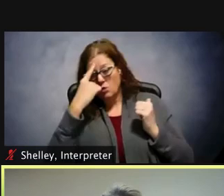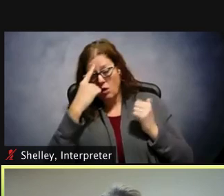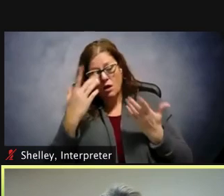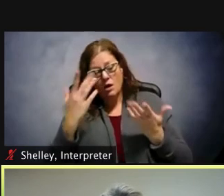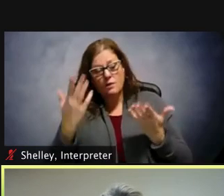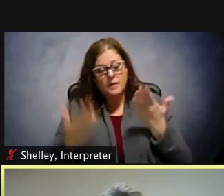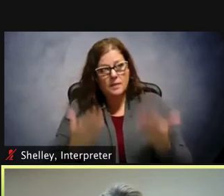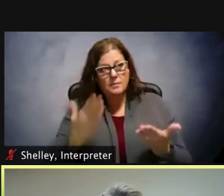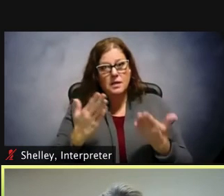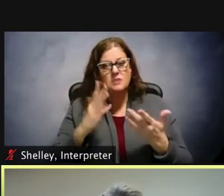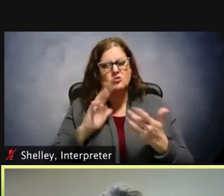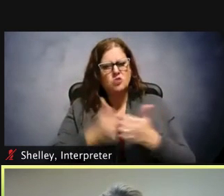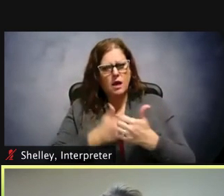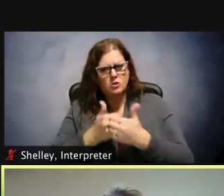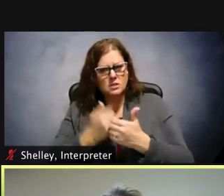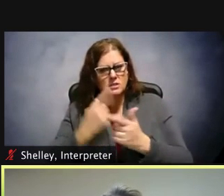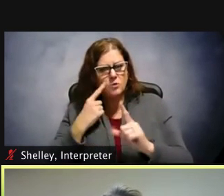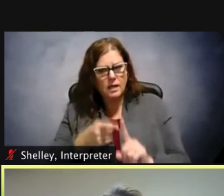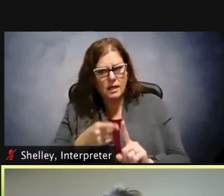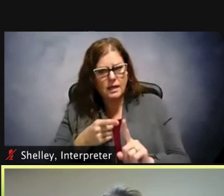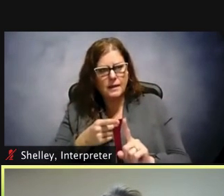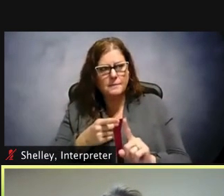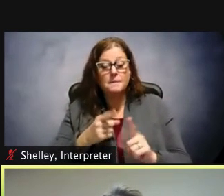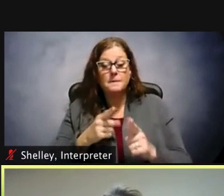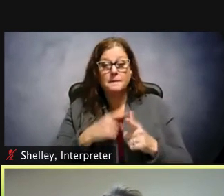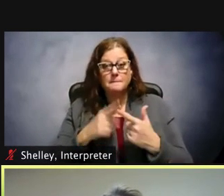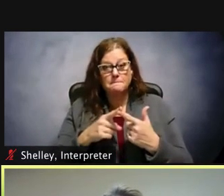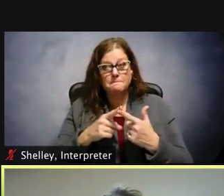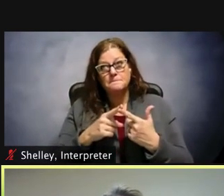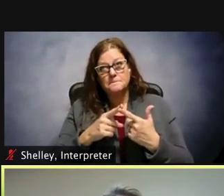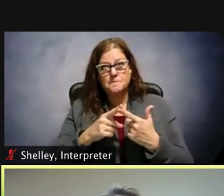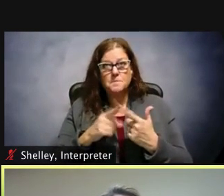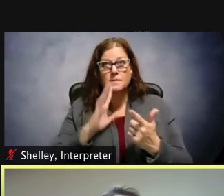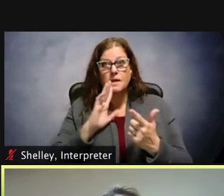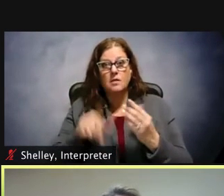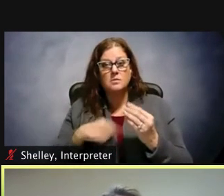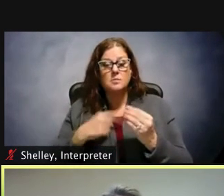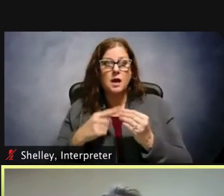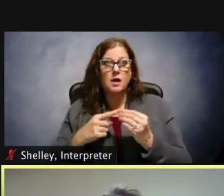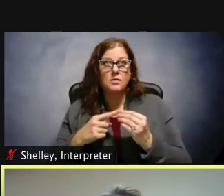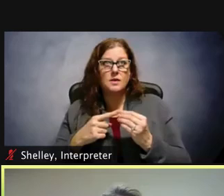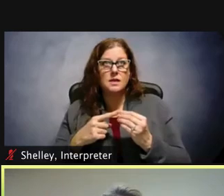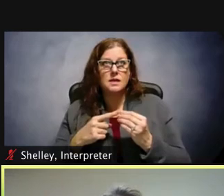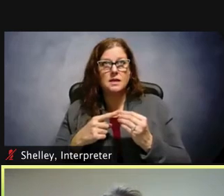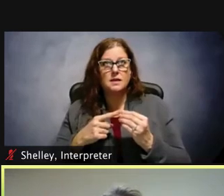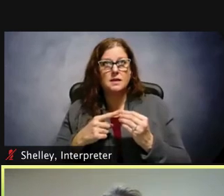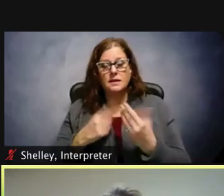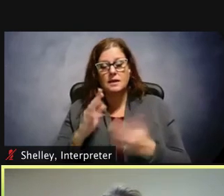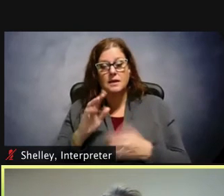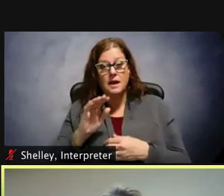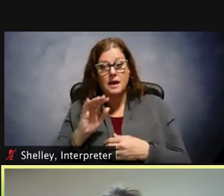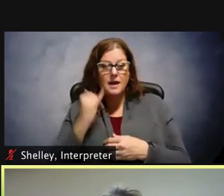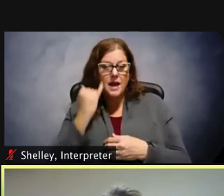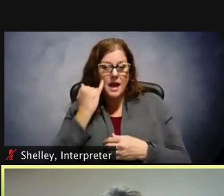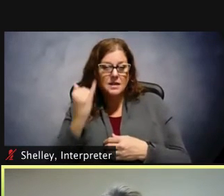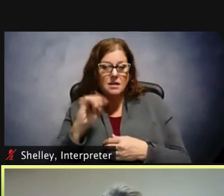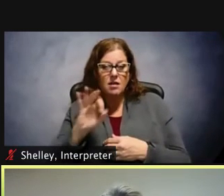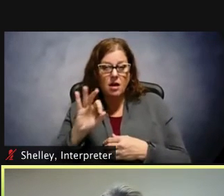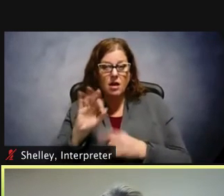some challenges for him. And then we gave the idea of going to our cluster site.